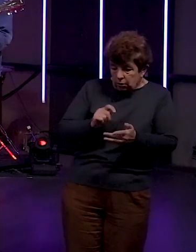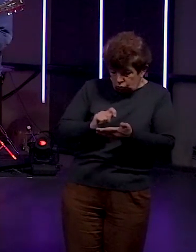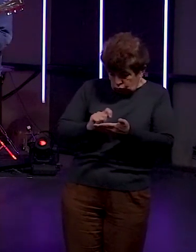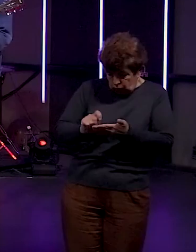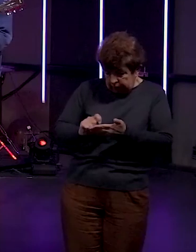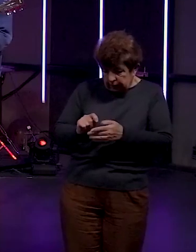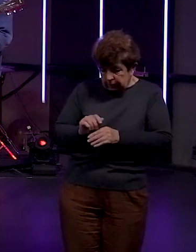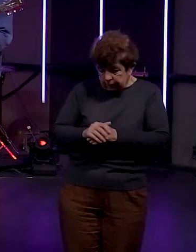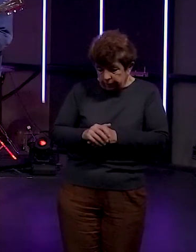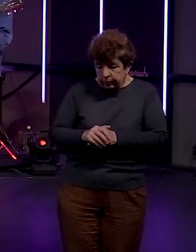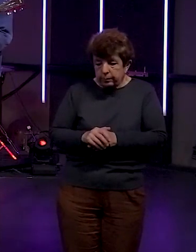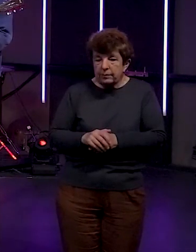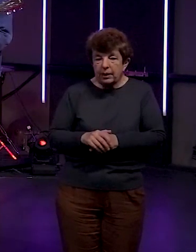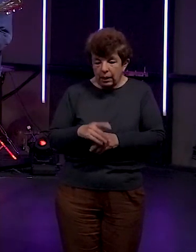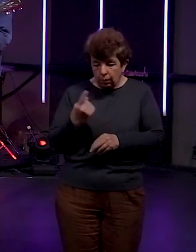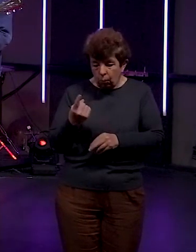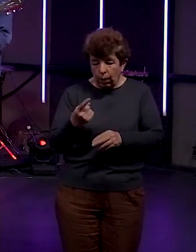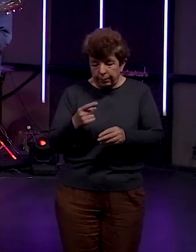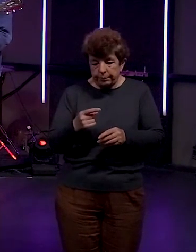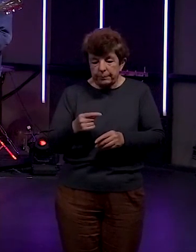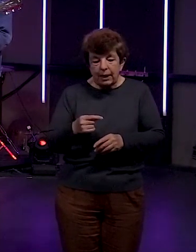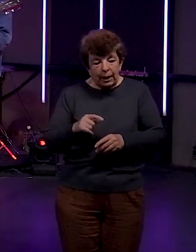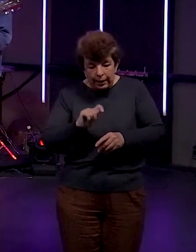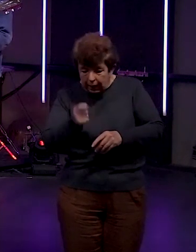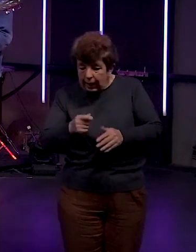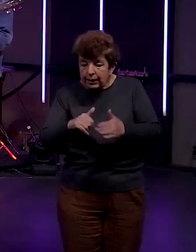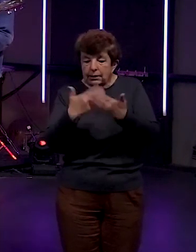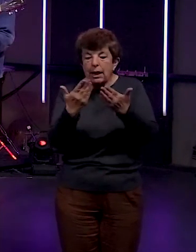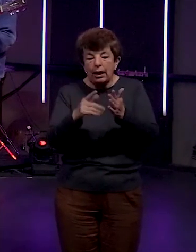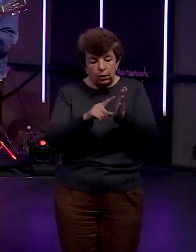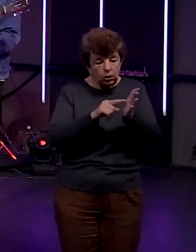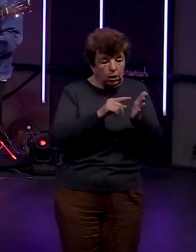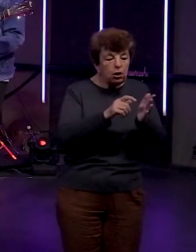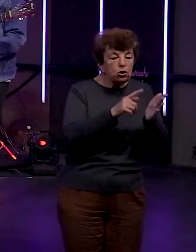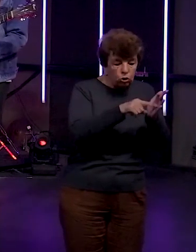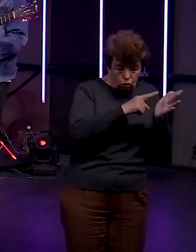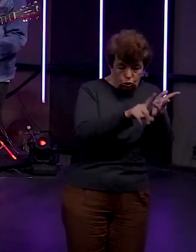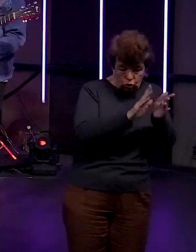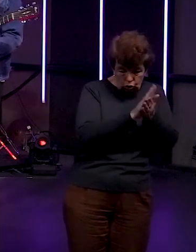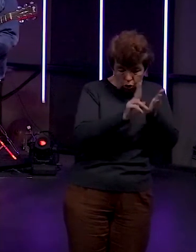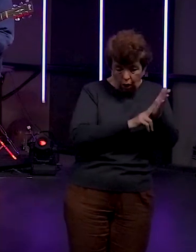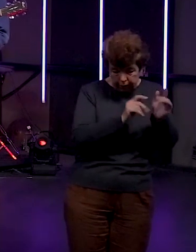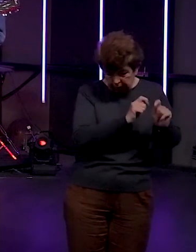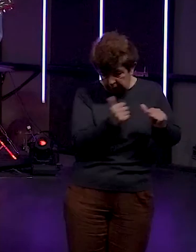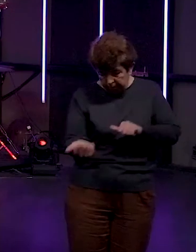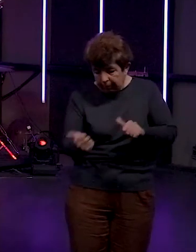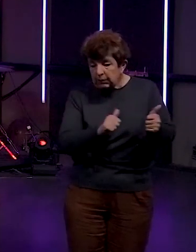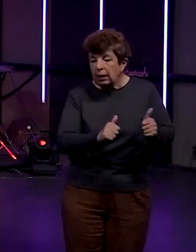in John 1:29 it says "the next day John (that's John the Baptist) saw Jesus coming